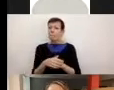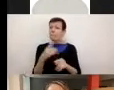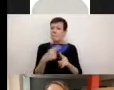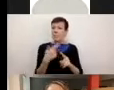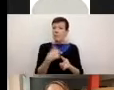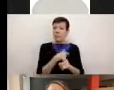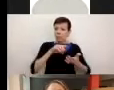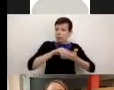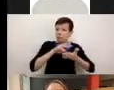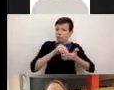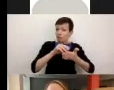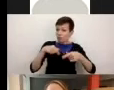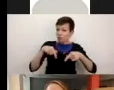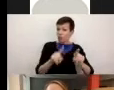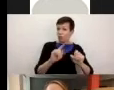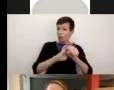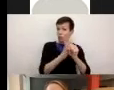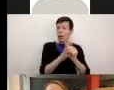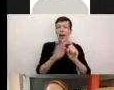revitalized and reimagined art sector for Calgarians.